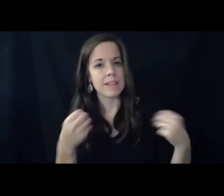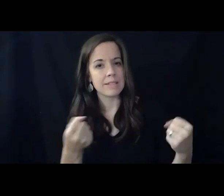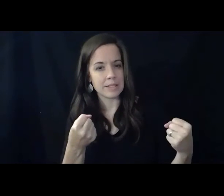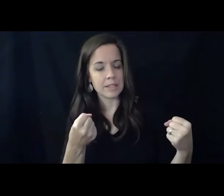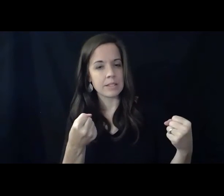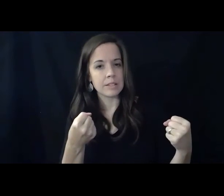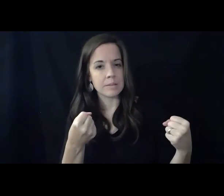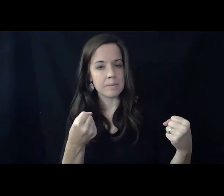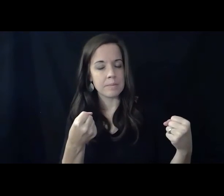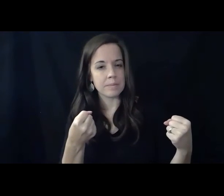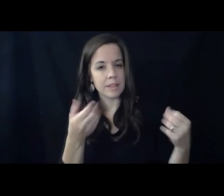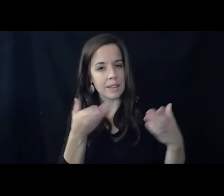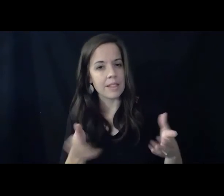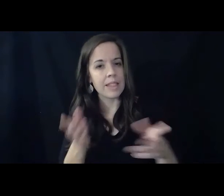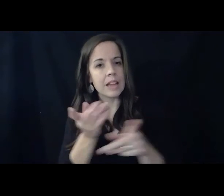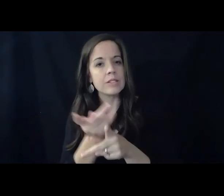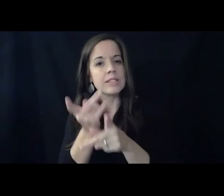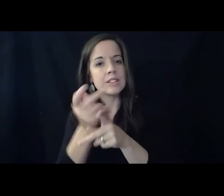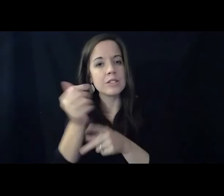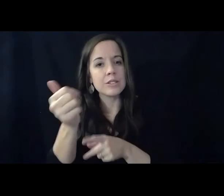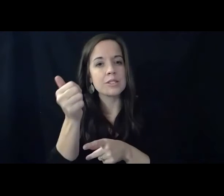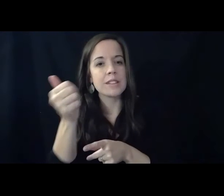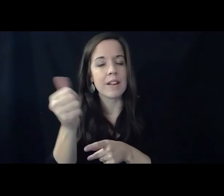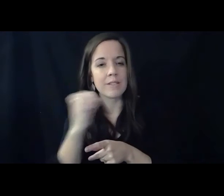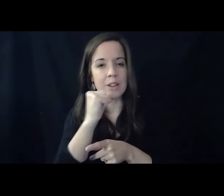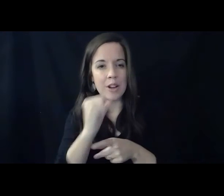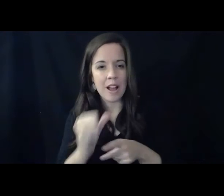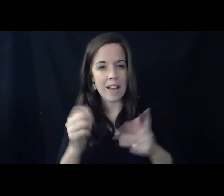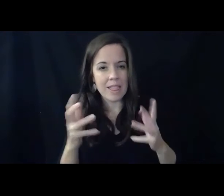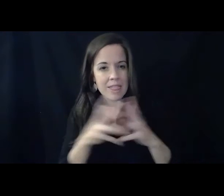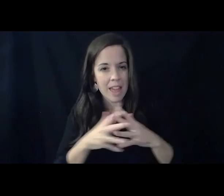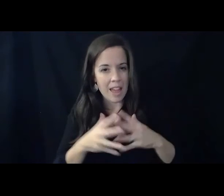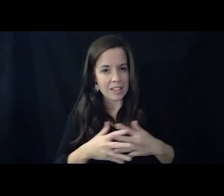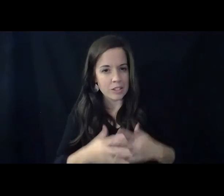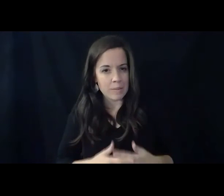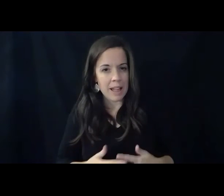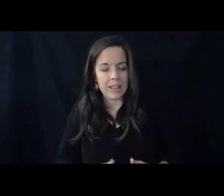let her tend to herself. Her unthatched belly calling for return of lost things: